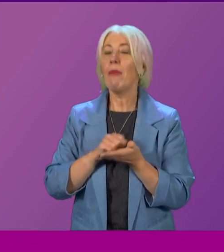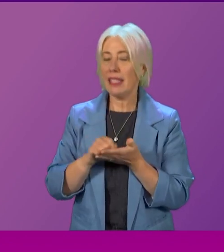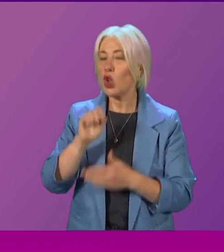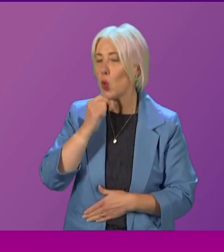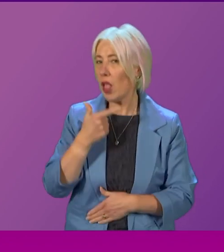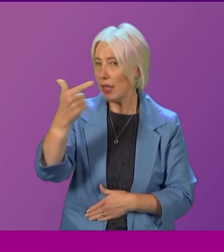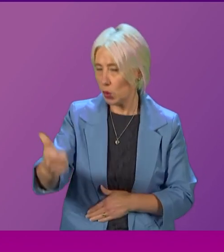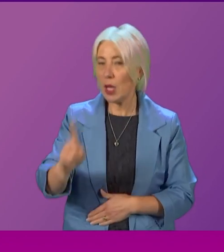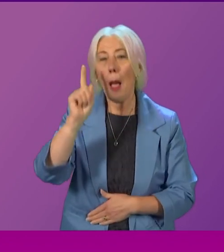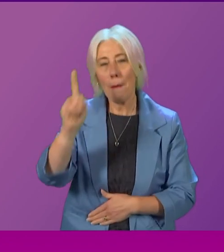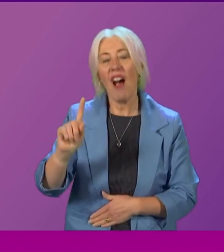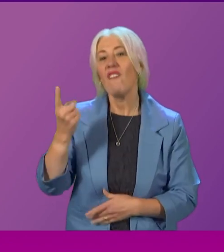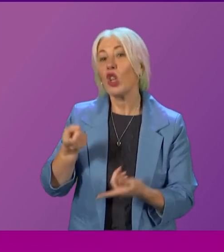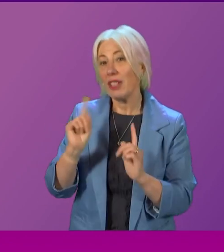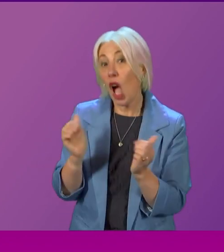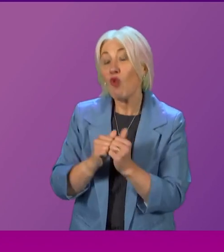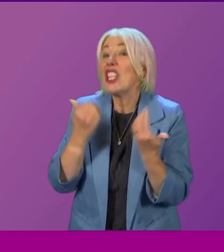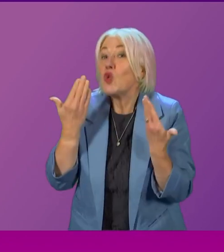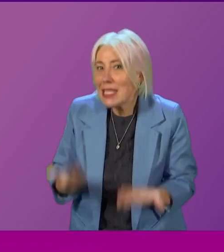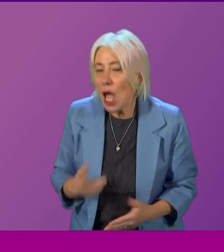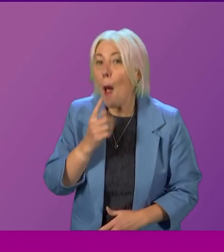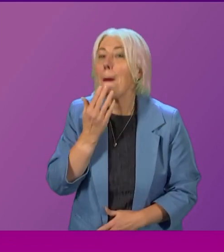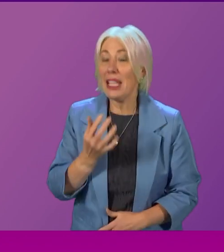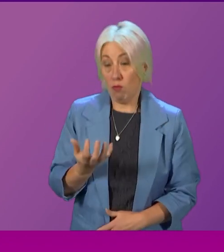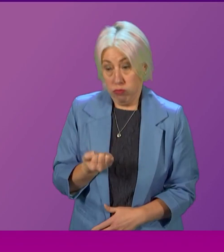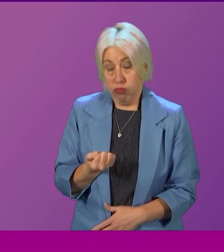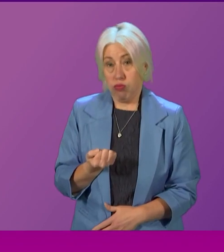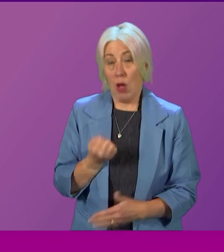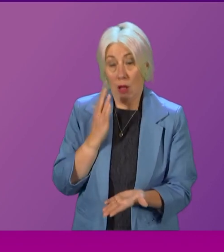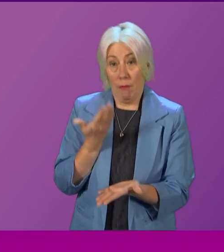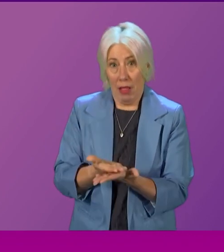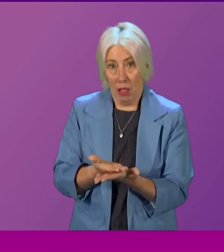Will the First Minister agree to pause the legislation so that we can properly consider